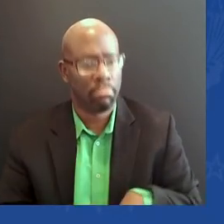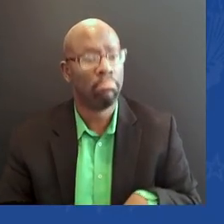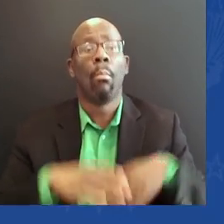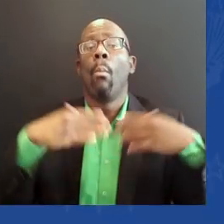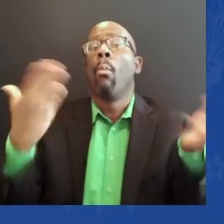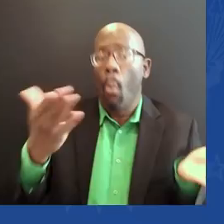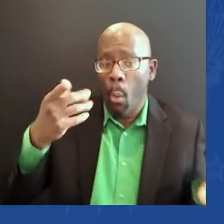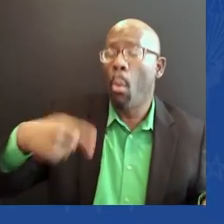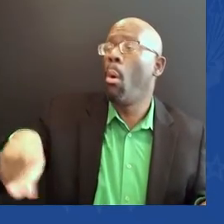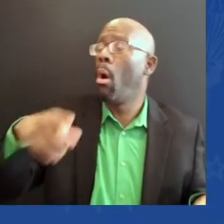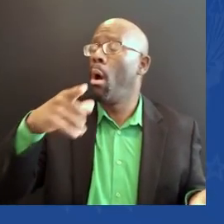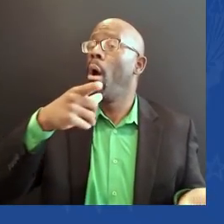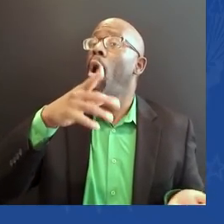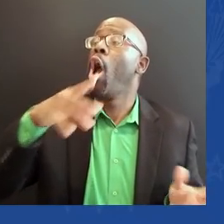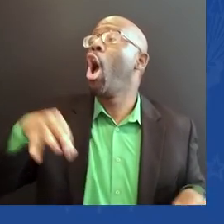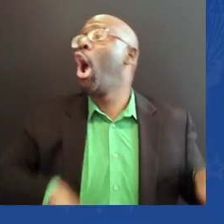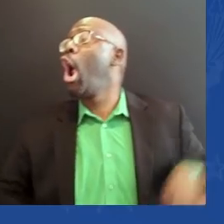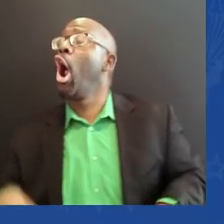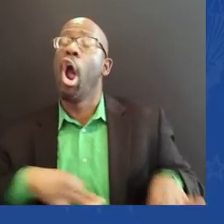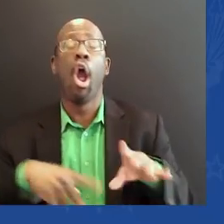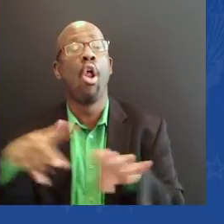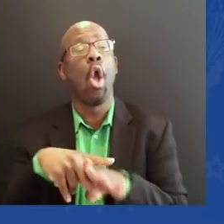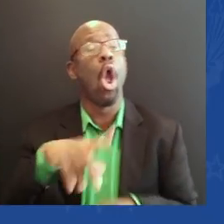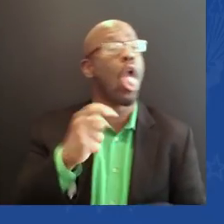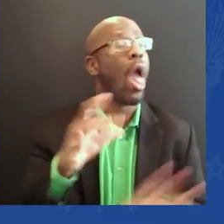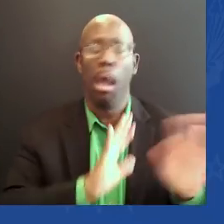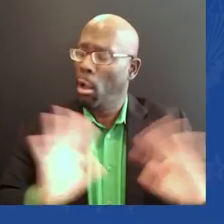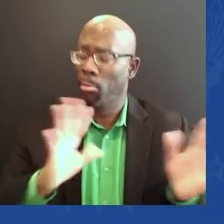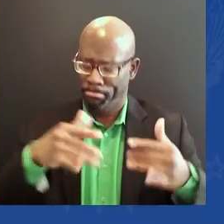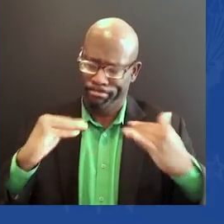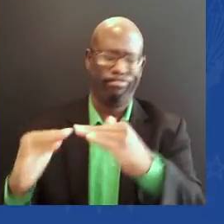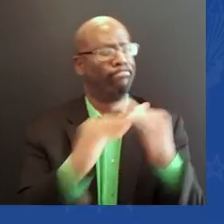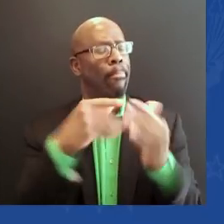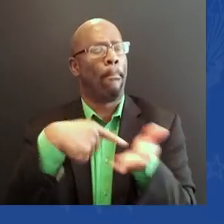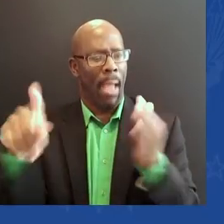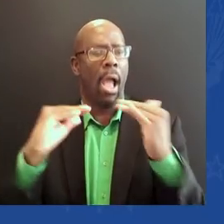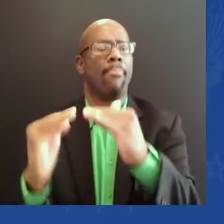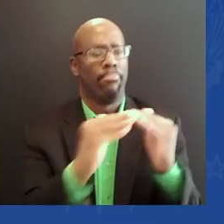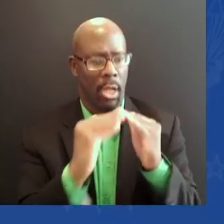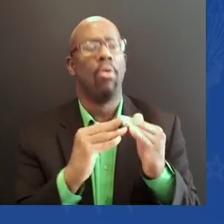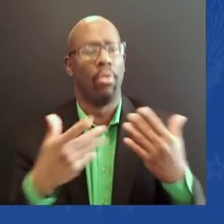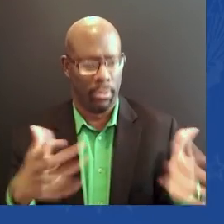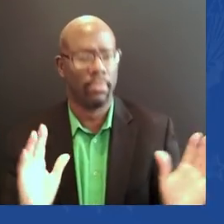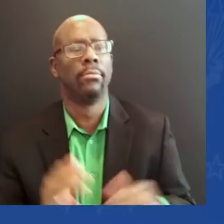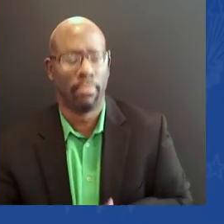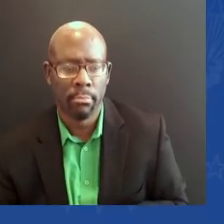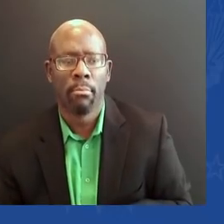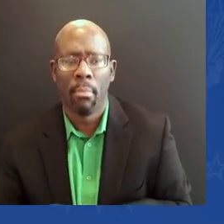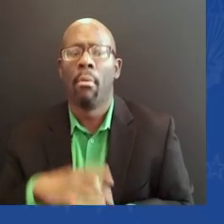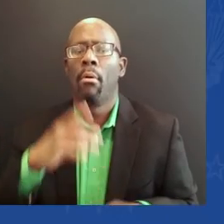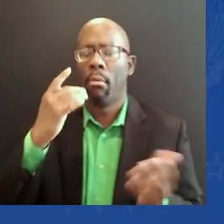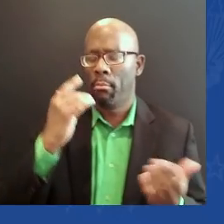instead of hiding -- hiding profits overseas. We also agreed to establish a fund in the future that --